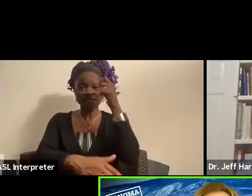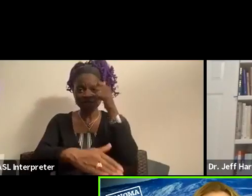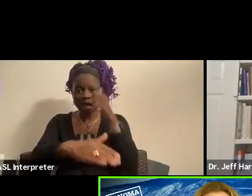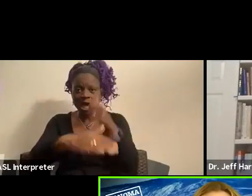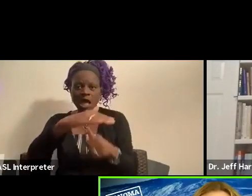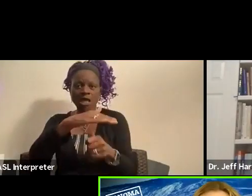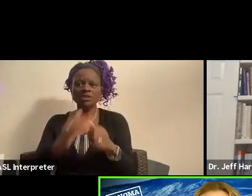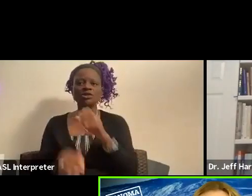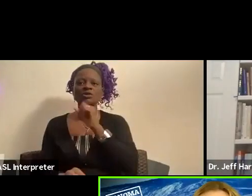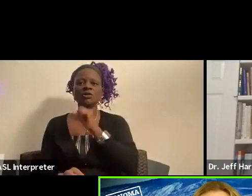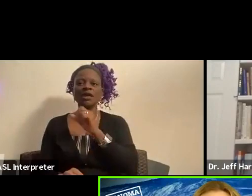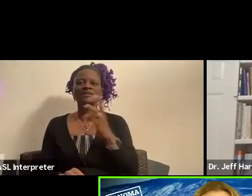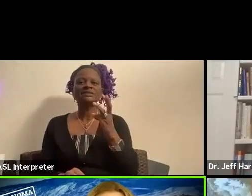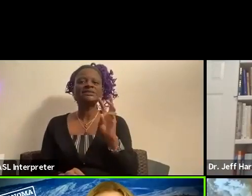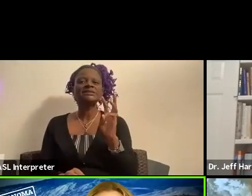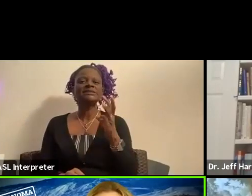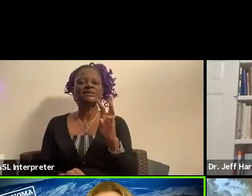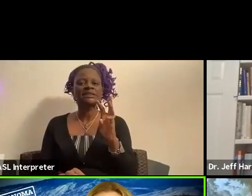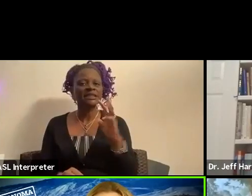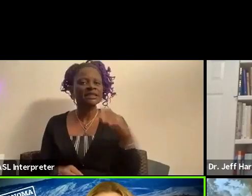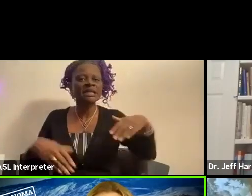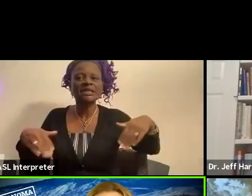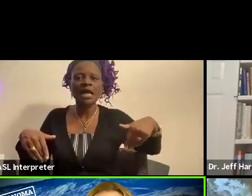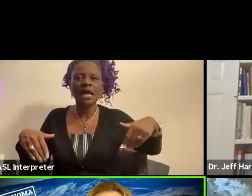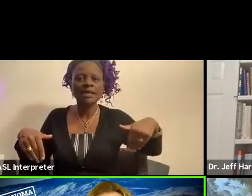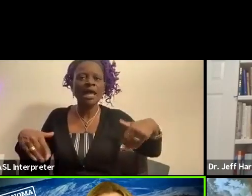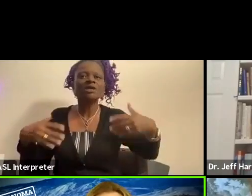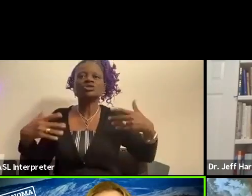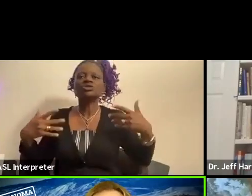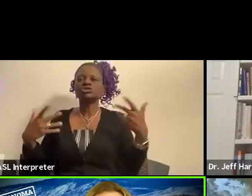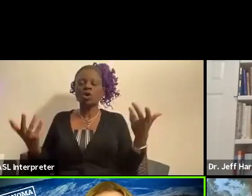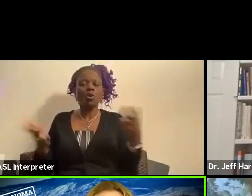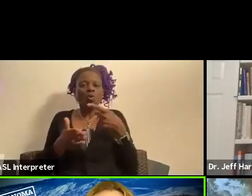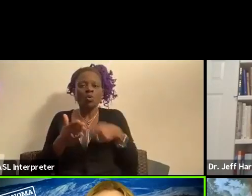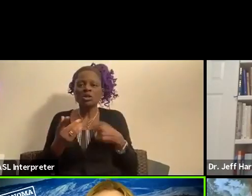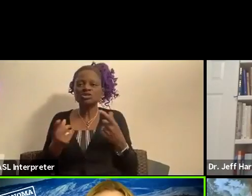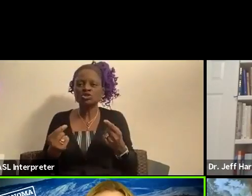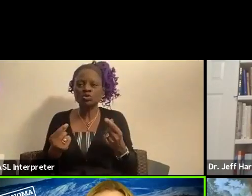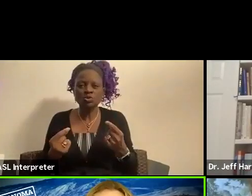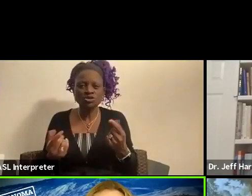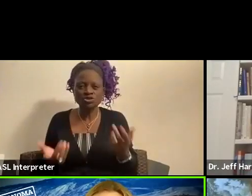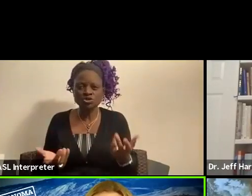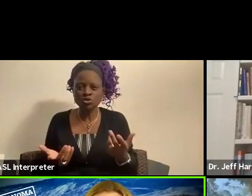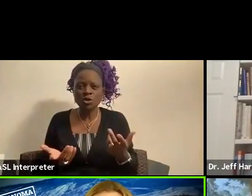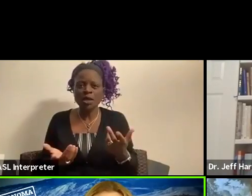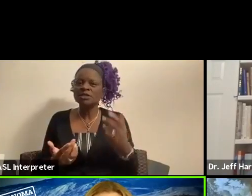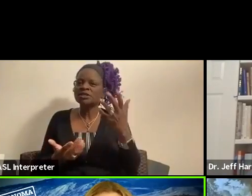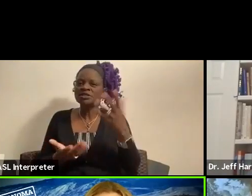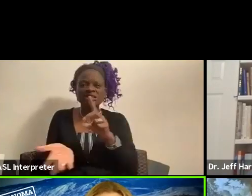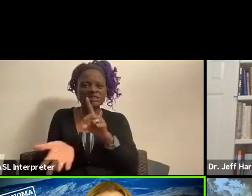student safety be ensured until one is available? And doctora Mase. And Dr. Sun, I'm wondering if you would like to comment on this.